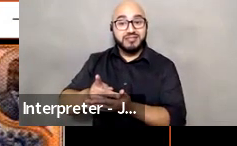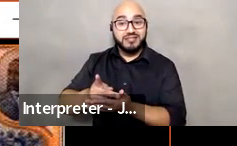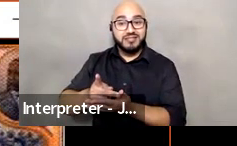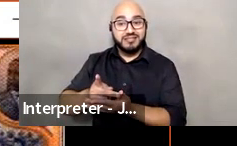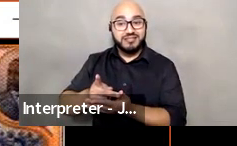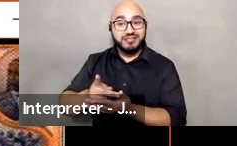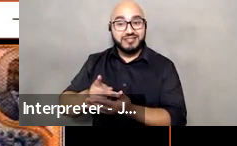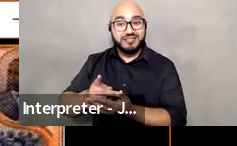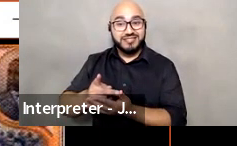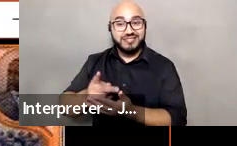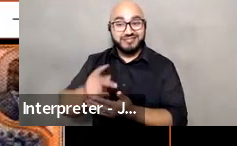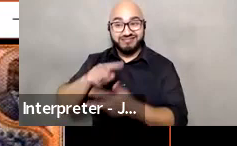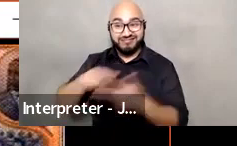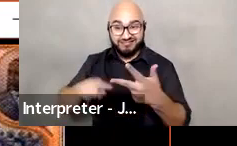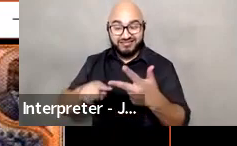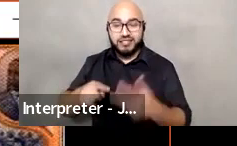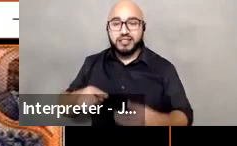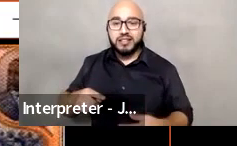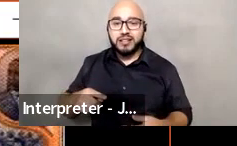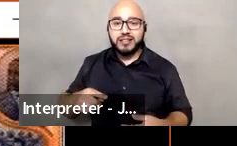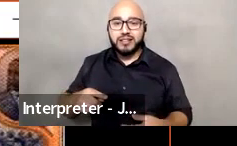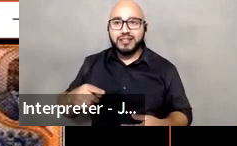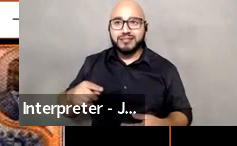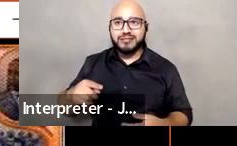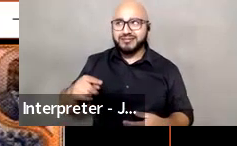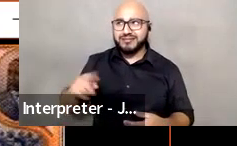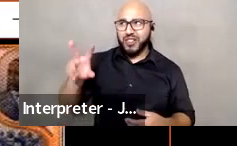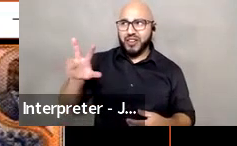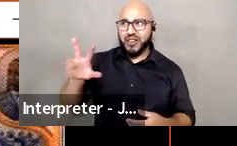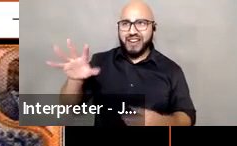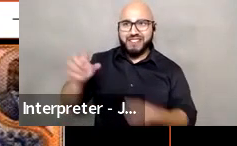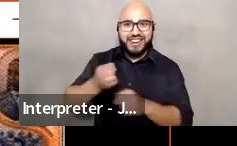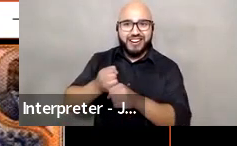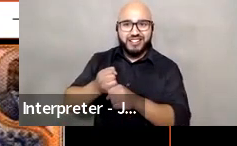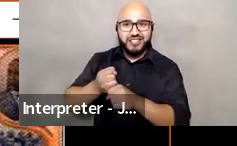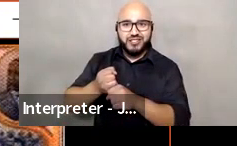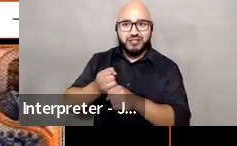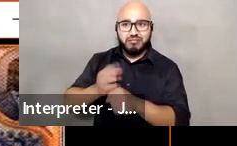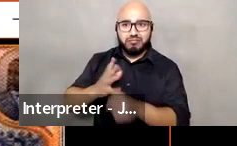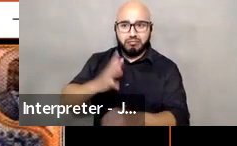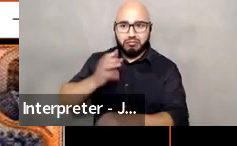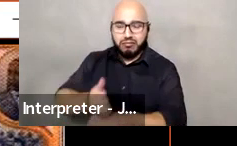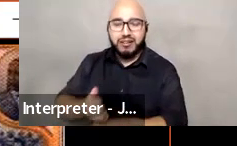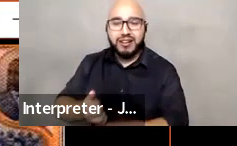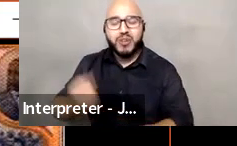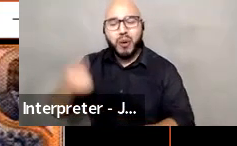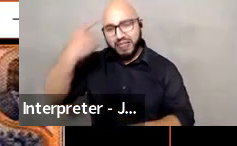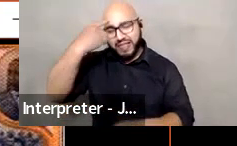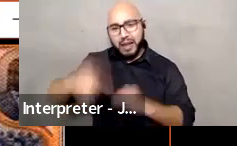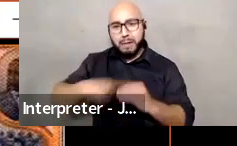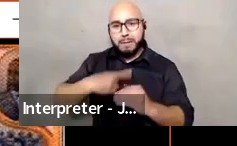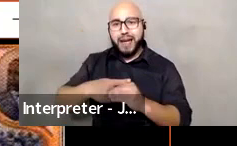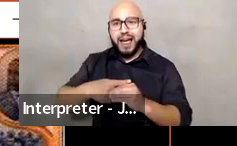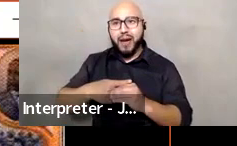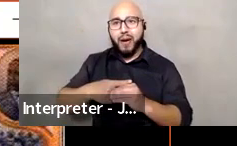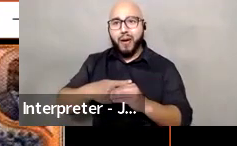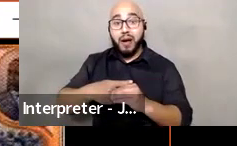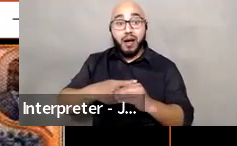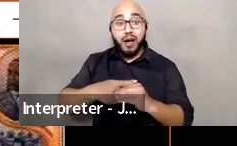Let's think about. The number of African-American senators since these two men, since Bruce and rebels.